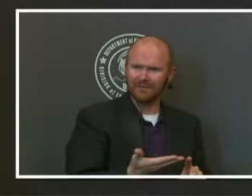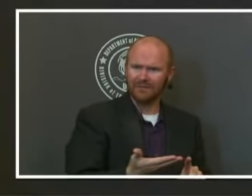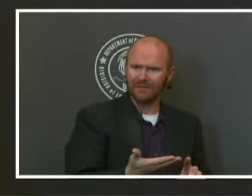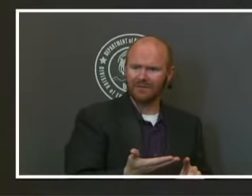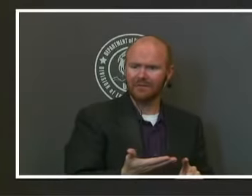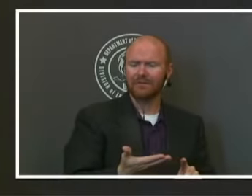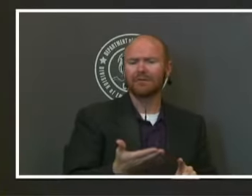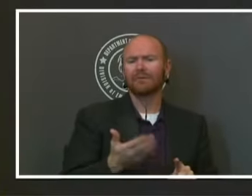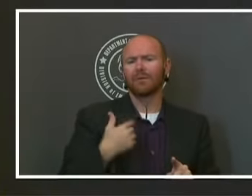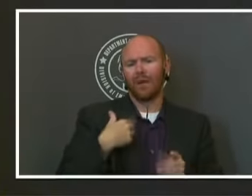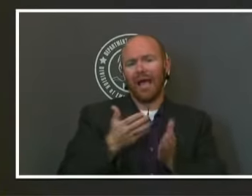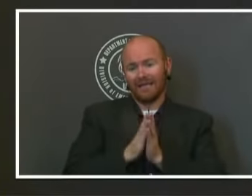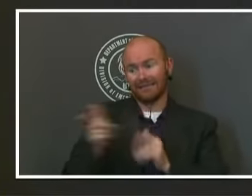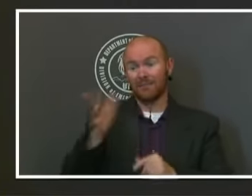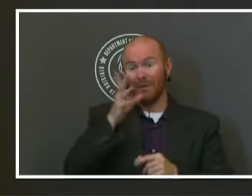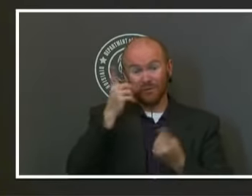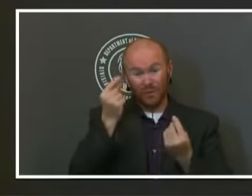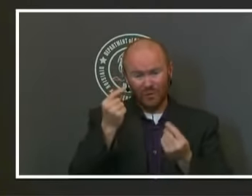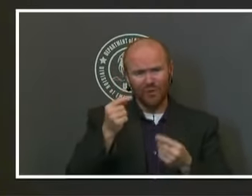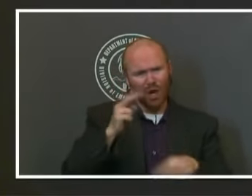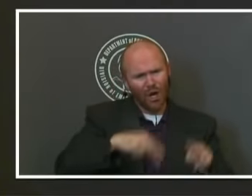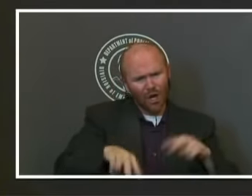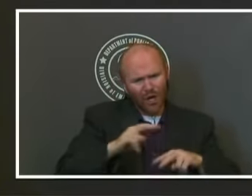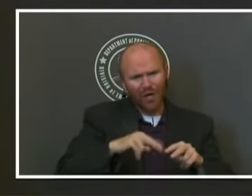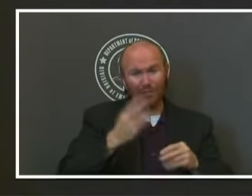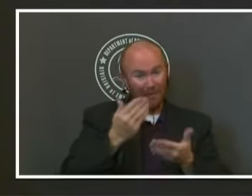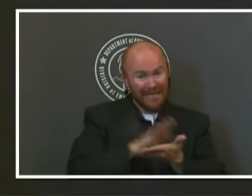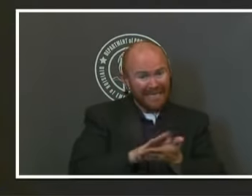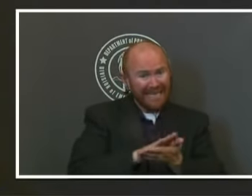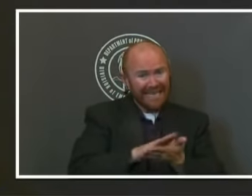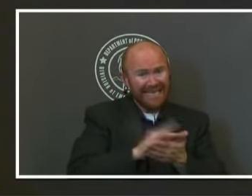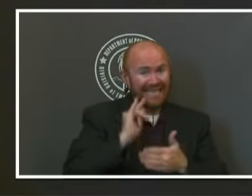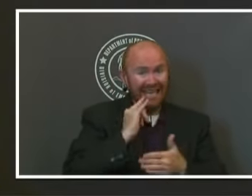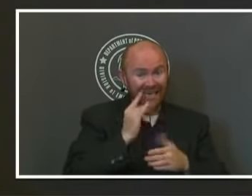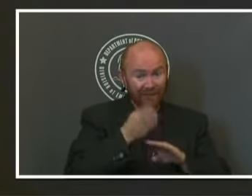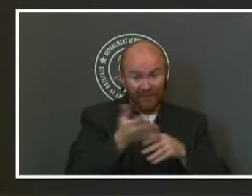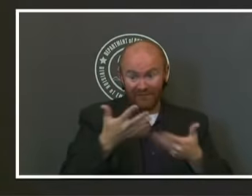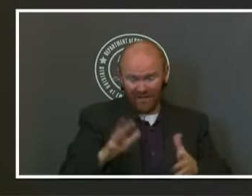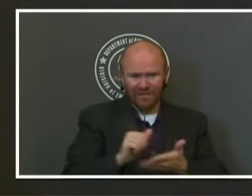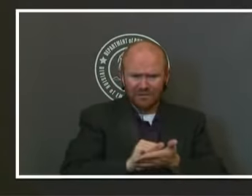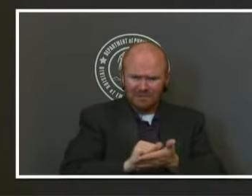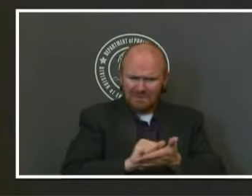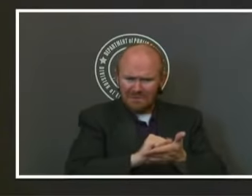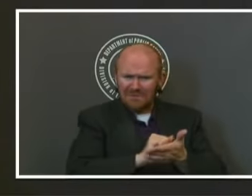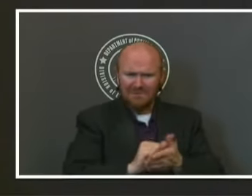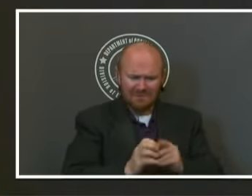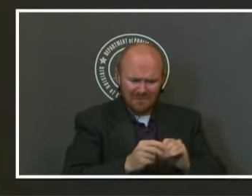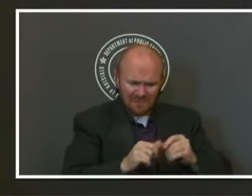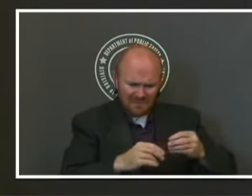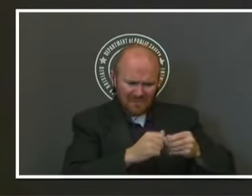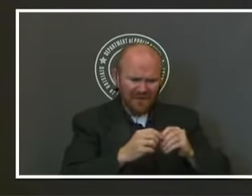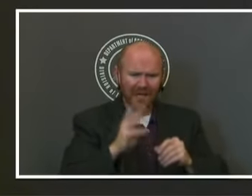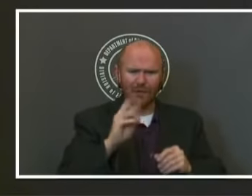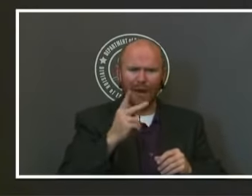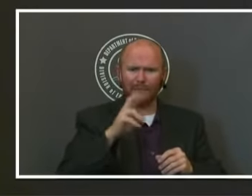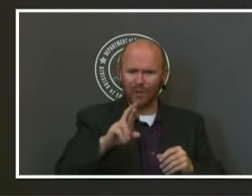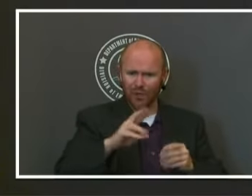ask parents to bring their candy home take a look at it before an exam it to make sure that they